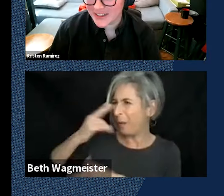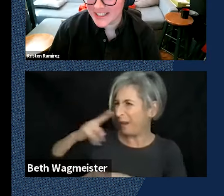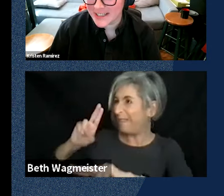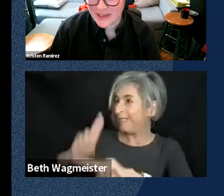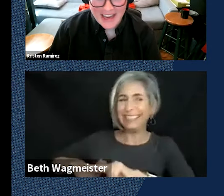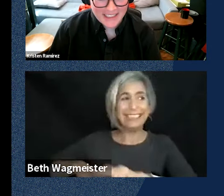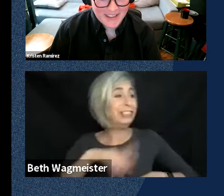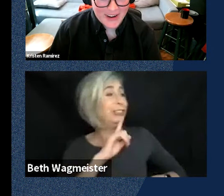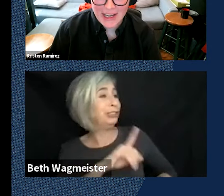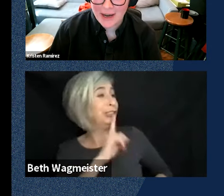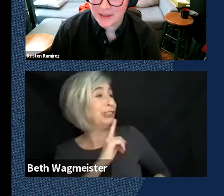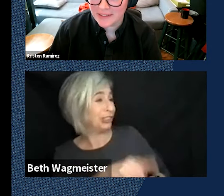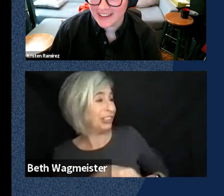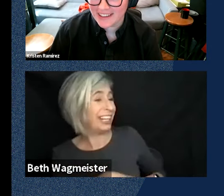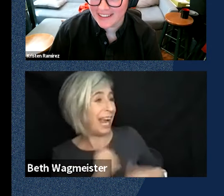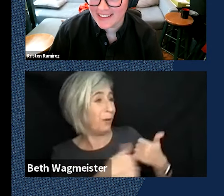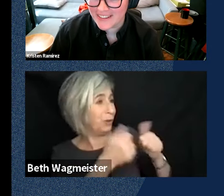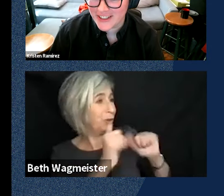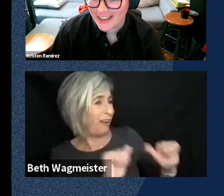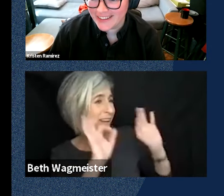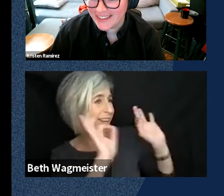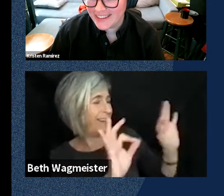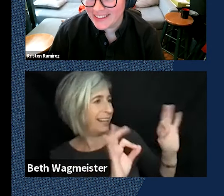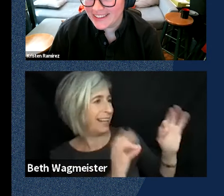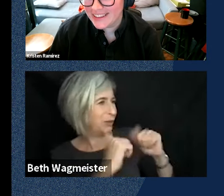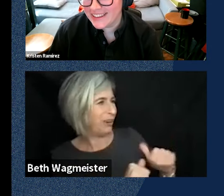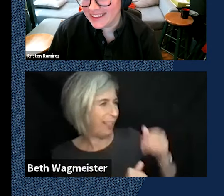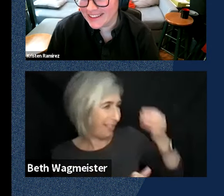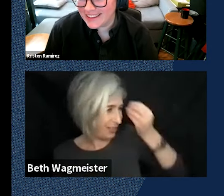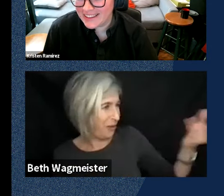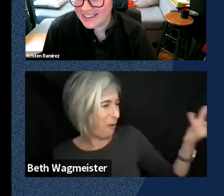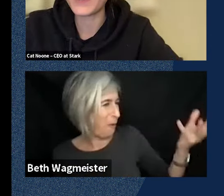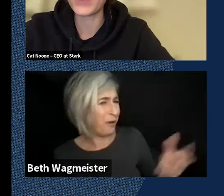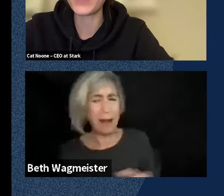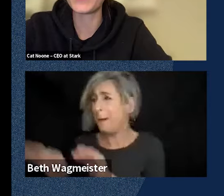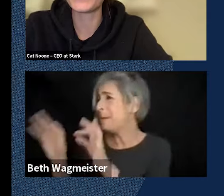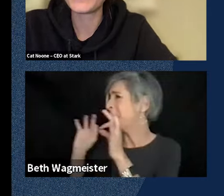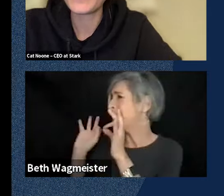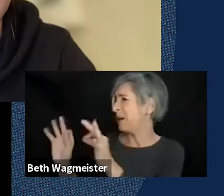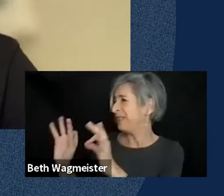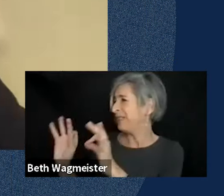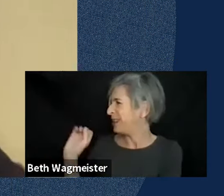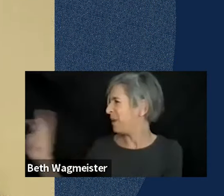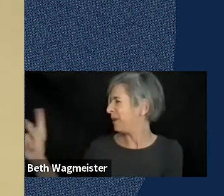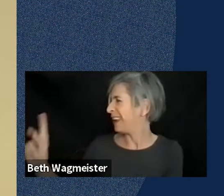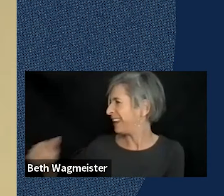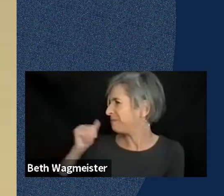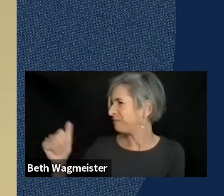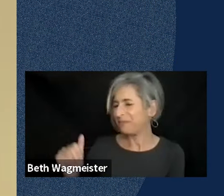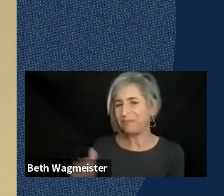Trump says we can't so yeah, I'm definitely gonna give it a shot. Perfect. Okay.